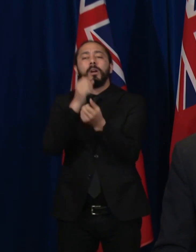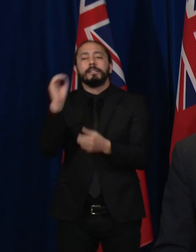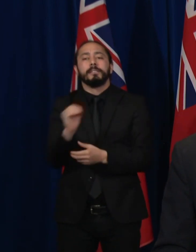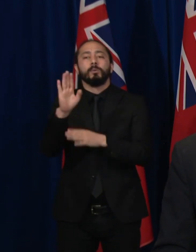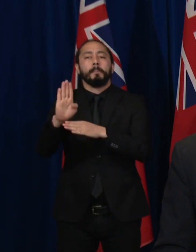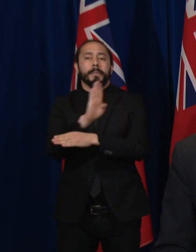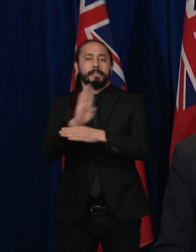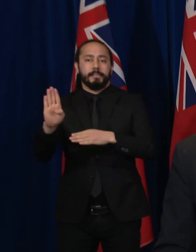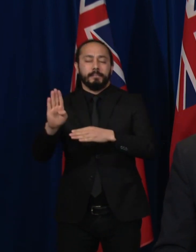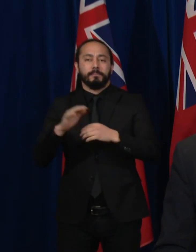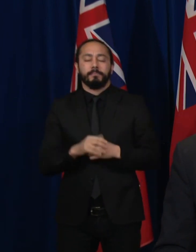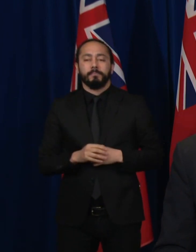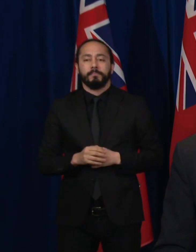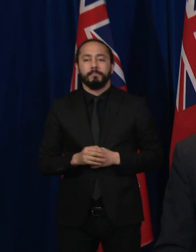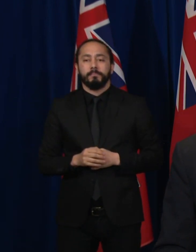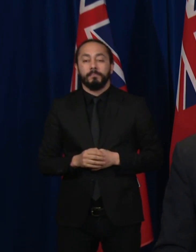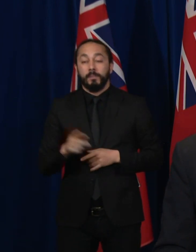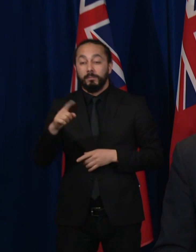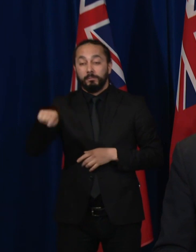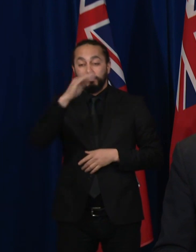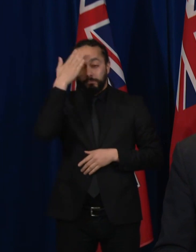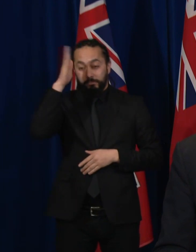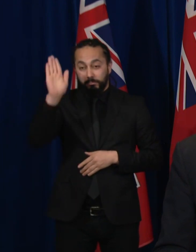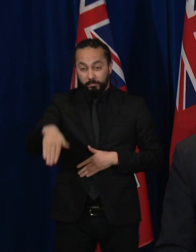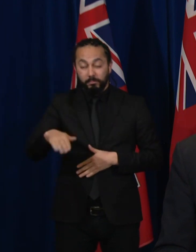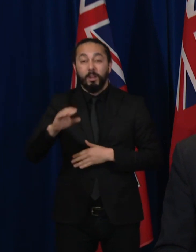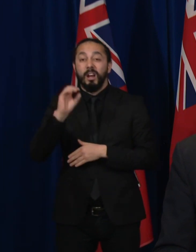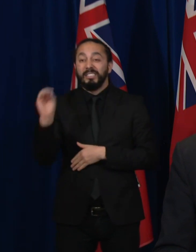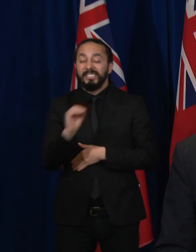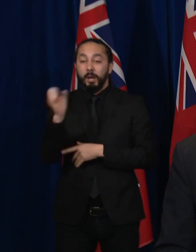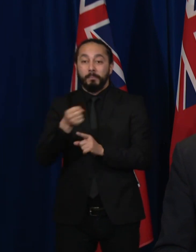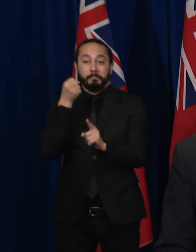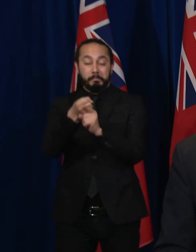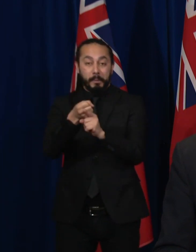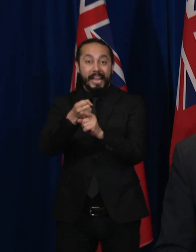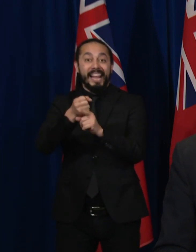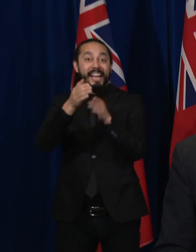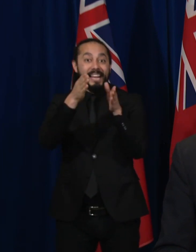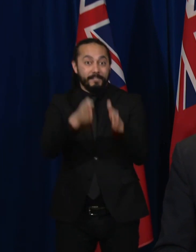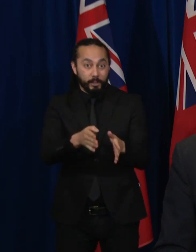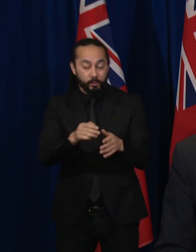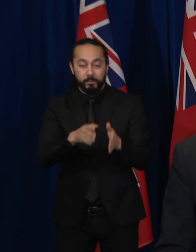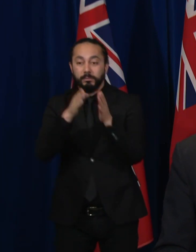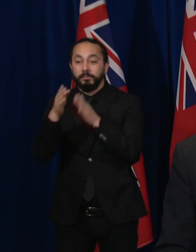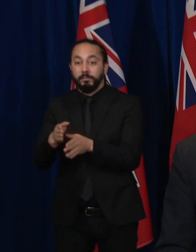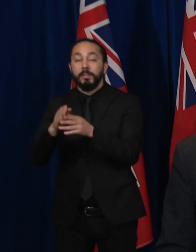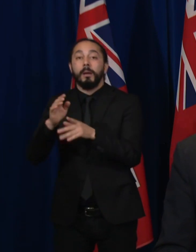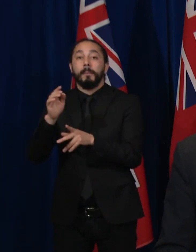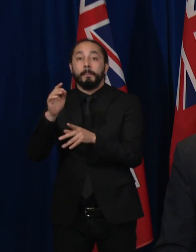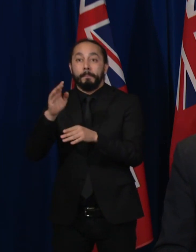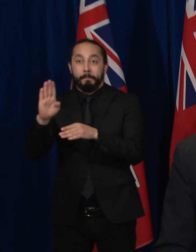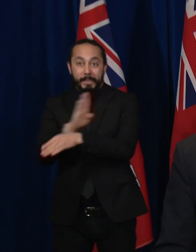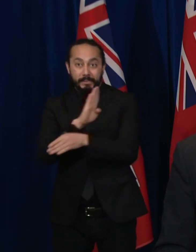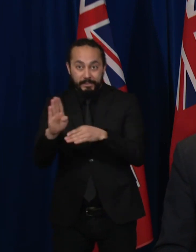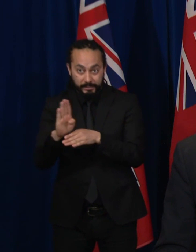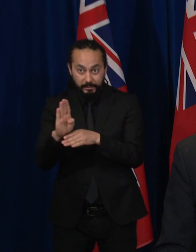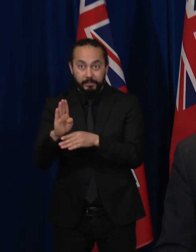you're all aware, COVID-19 has deeply impacted individuals, families and and so dedicated, can long endure. businesses around the world. We're facing an unprecedented time in We are met on a great battle field of that war. our